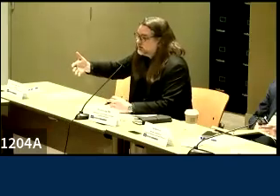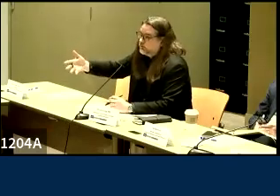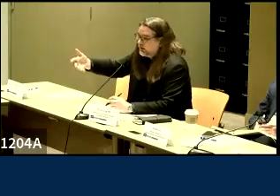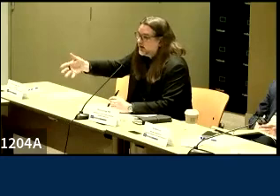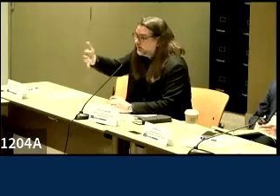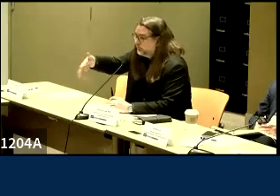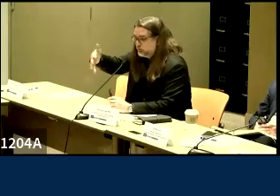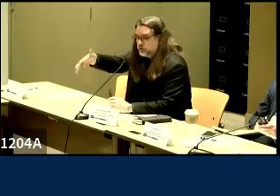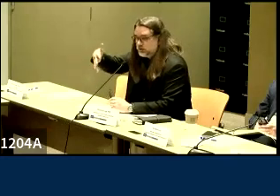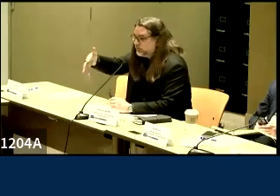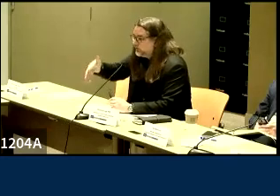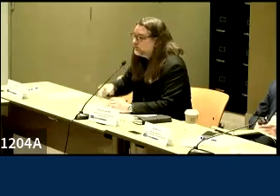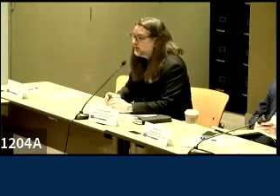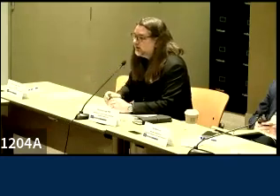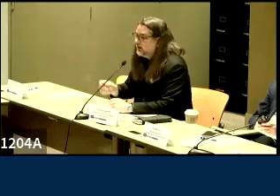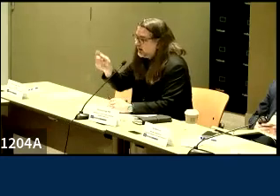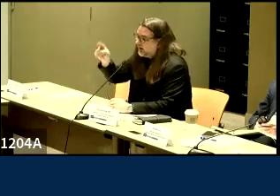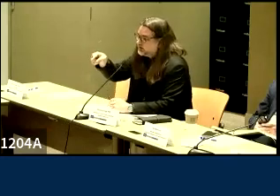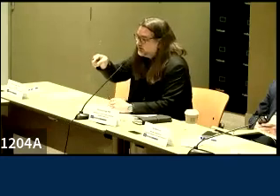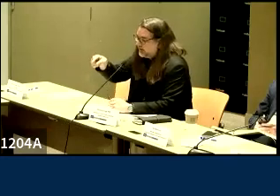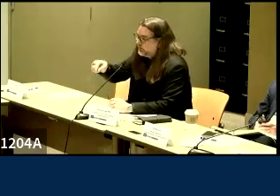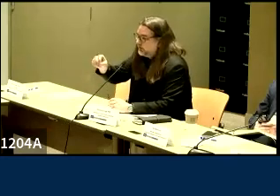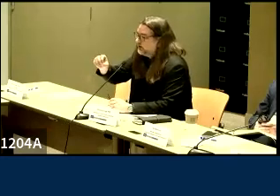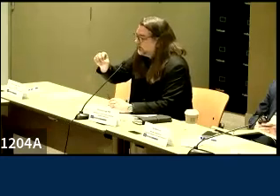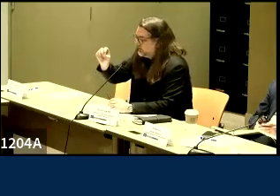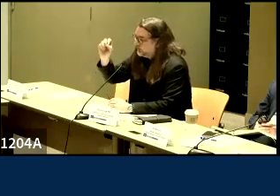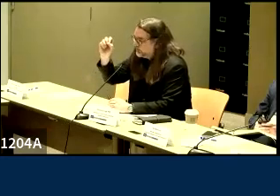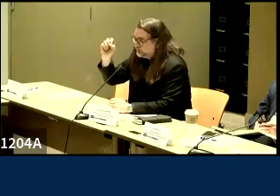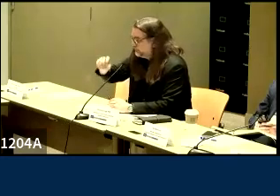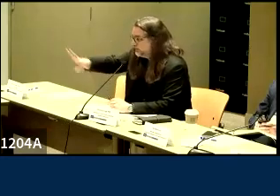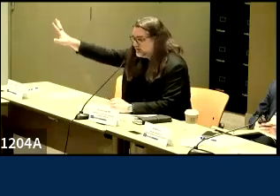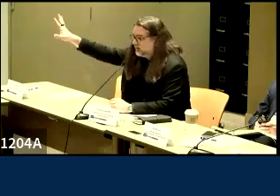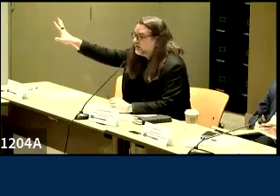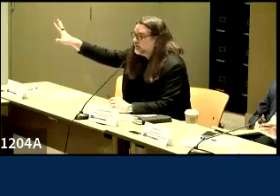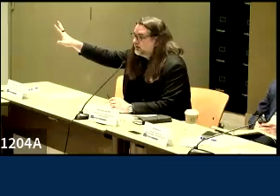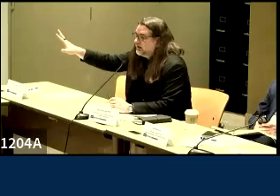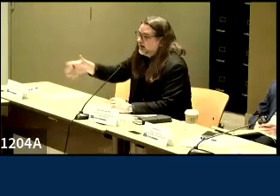And so when I was looking for a new one, I actually found one that was fully telehealth.